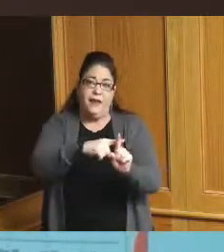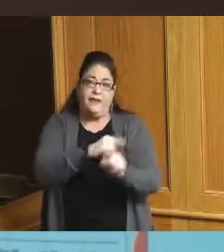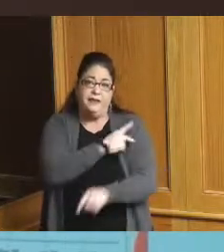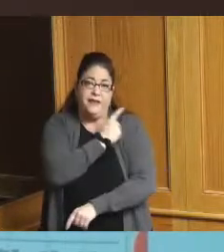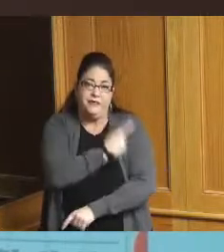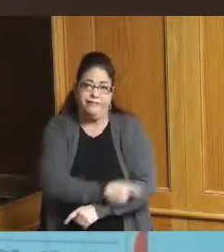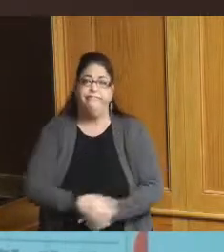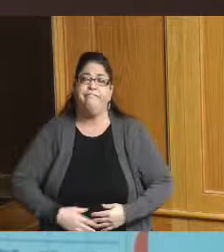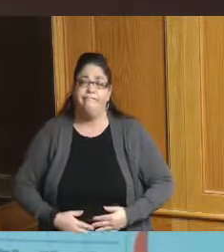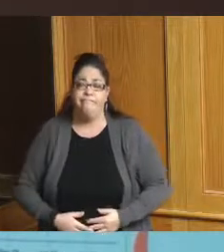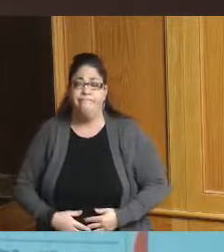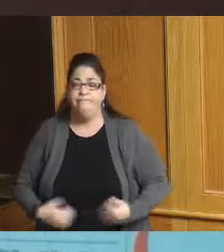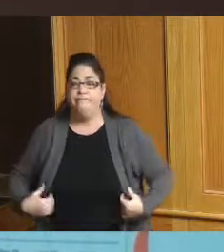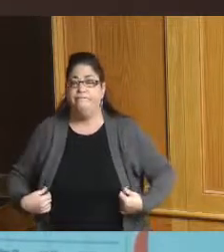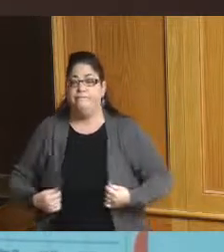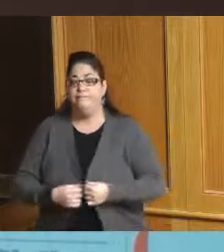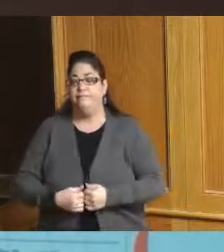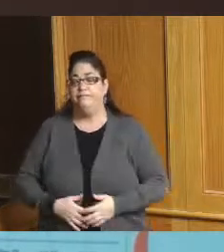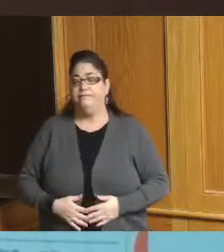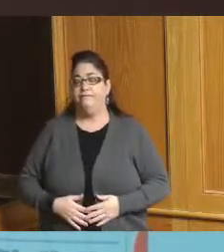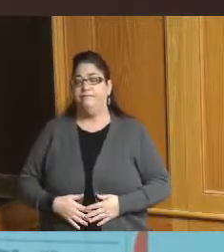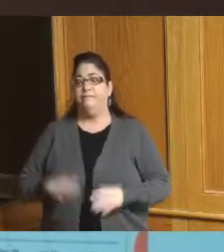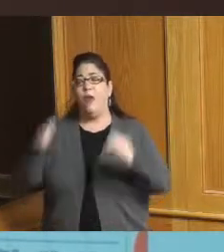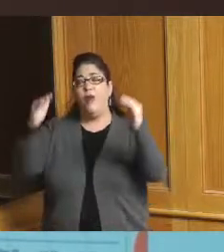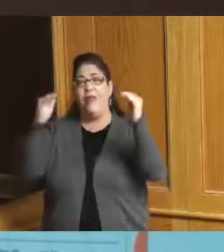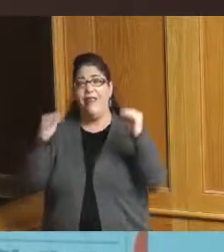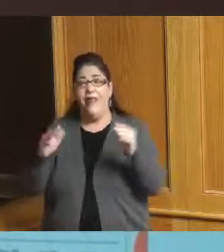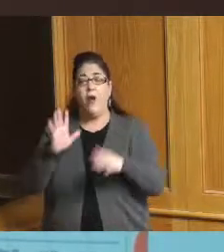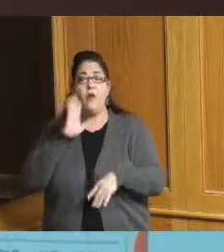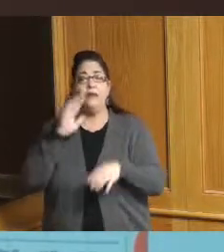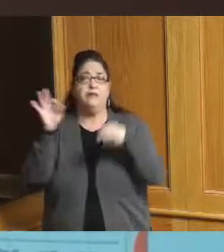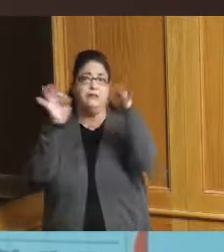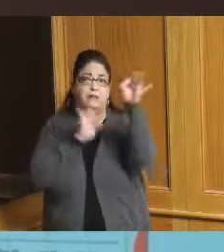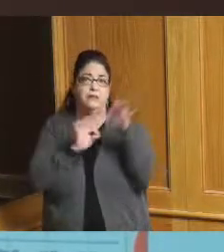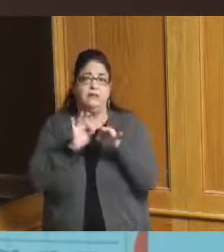hear something on the next slide that I've said so many times about the importance of Covid-19